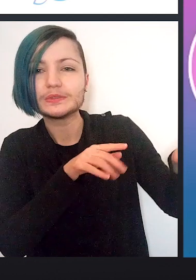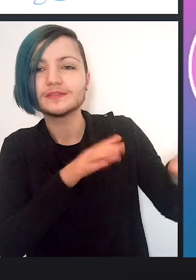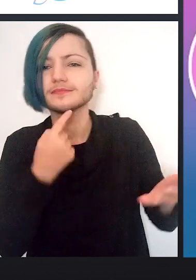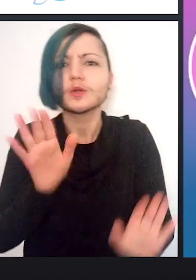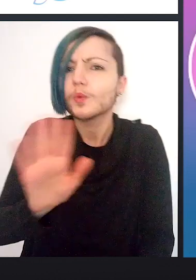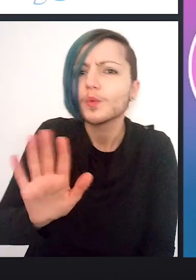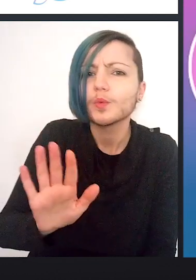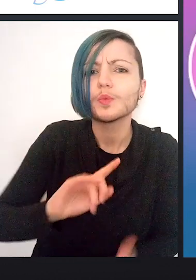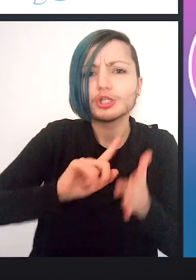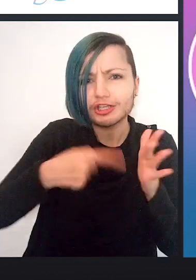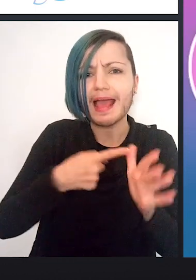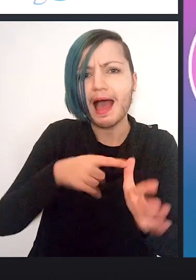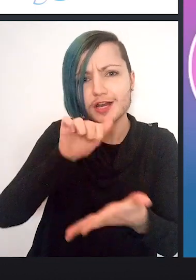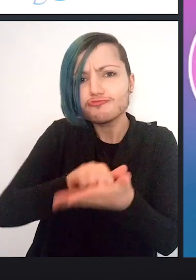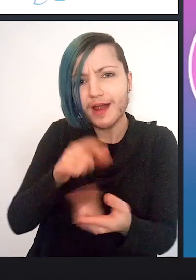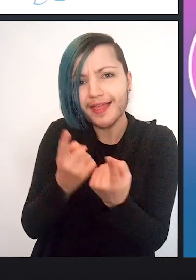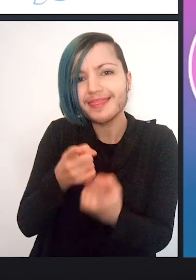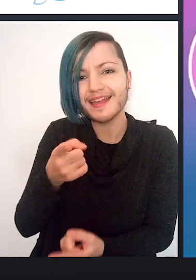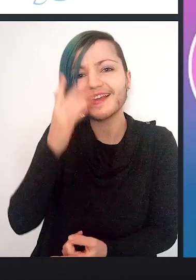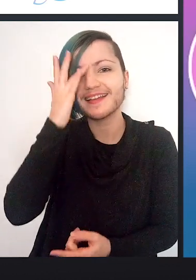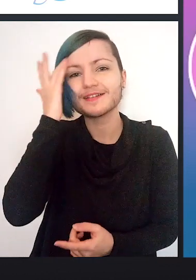"No" she said, "Jenny Anne, you're doing the right thing.